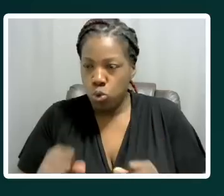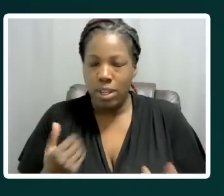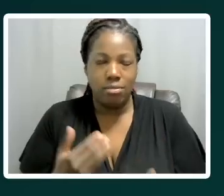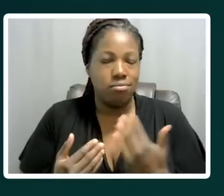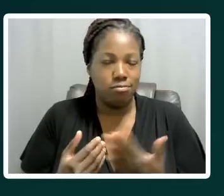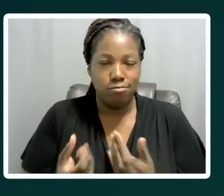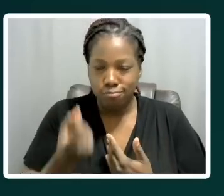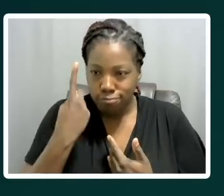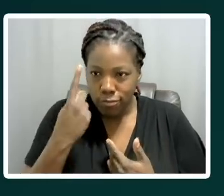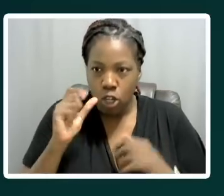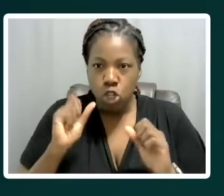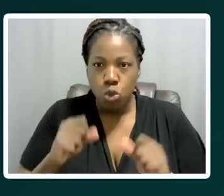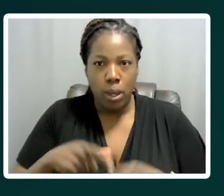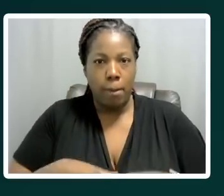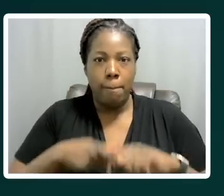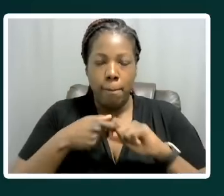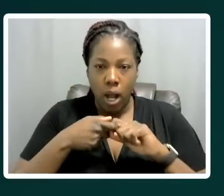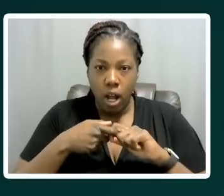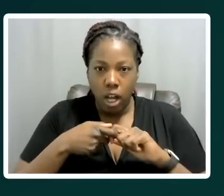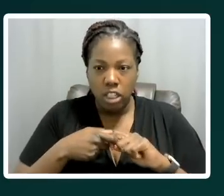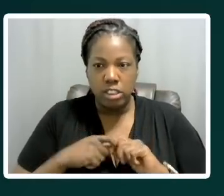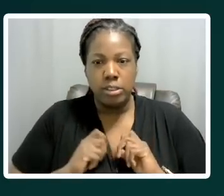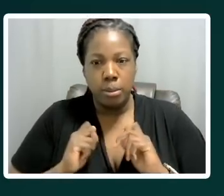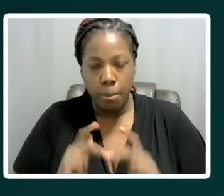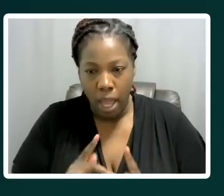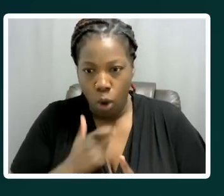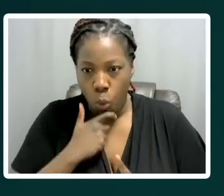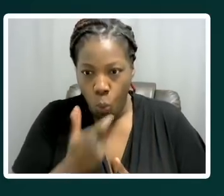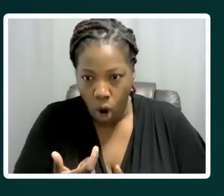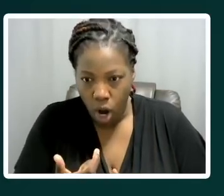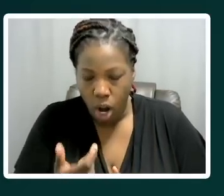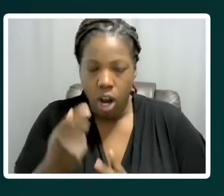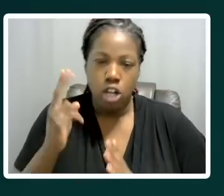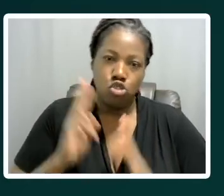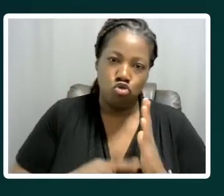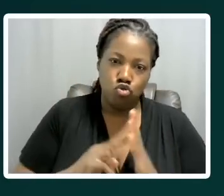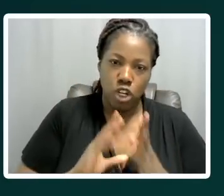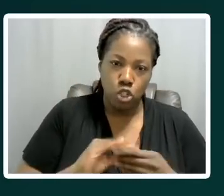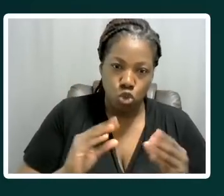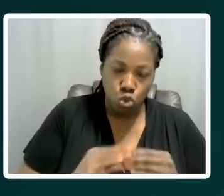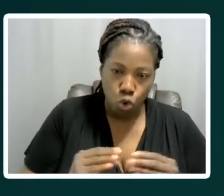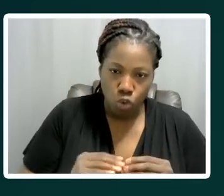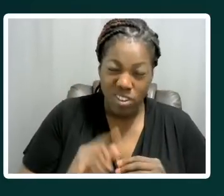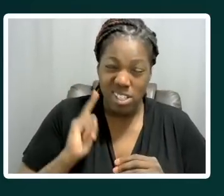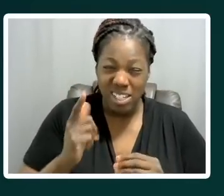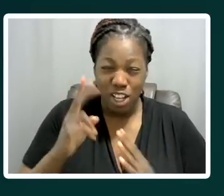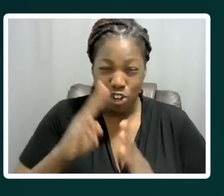come back to it, read one of the stories, come back later and read the rest. The stories in the